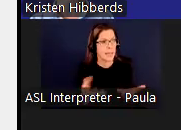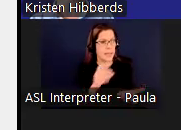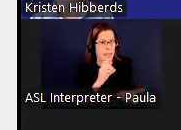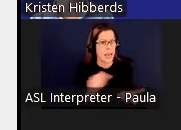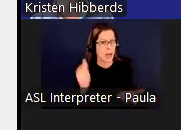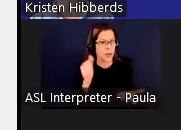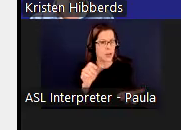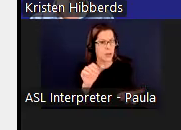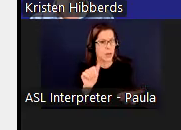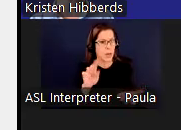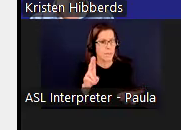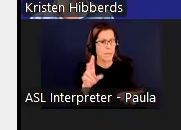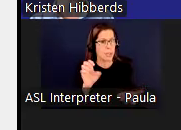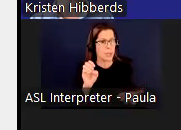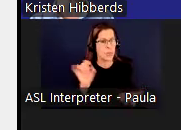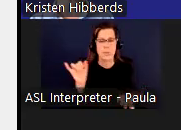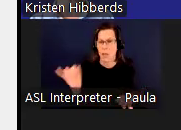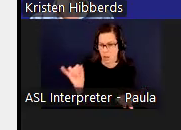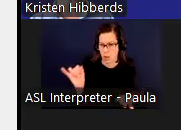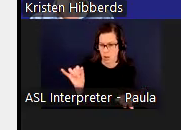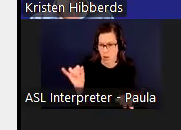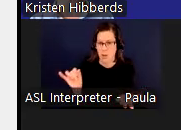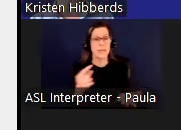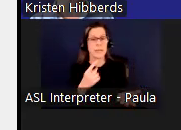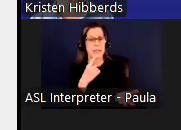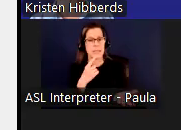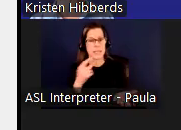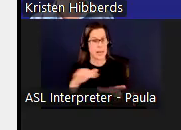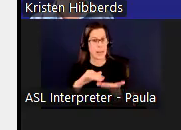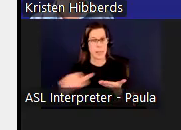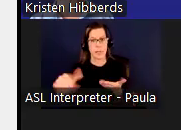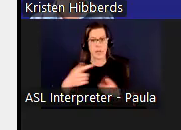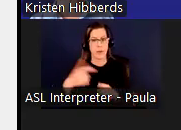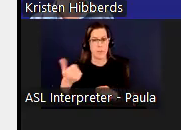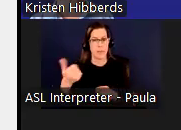Oh OK from yeah 'cause it said immunity from any civil or criminal liability.